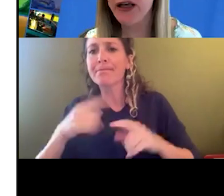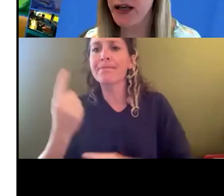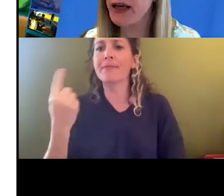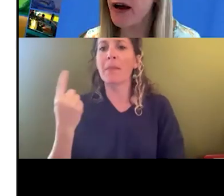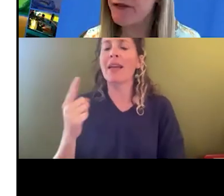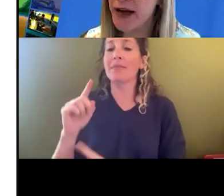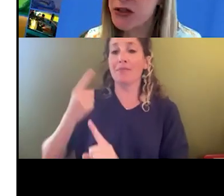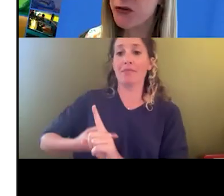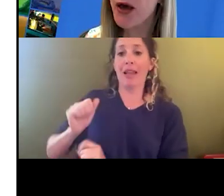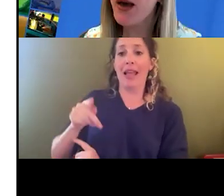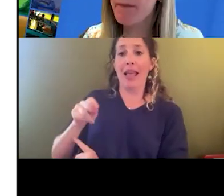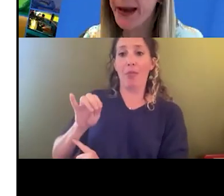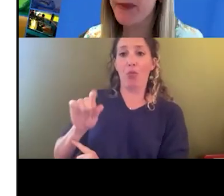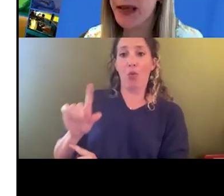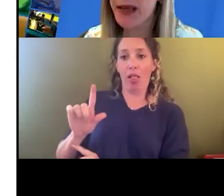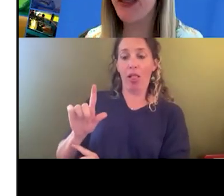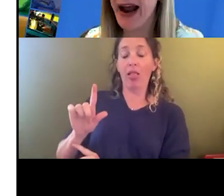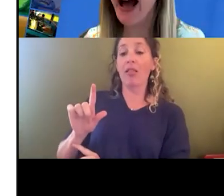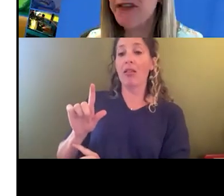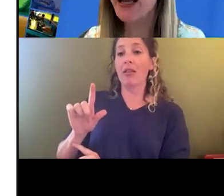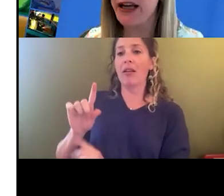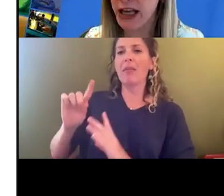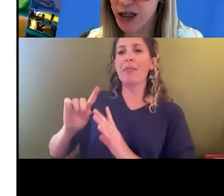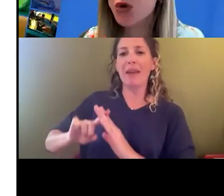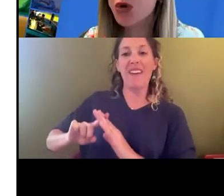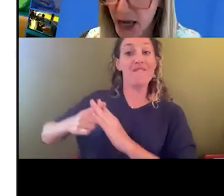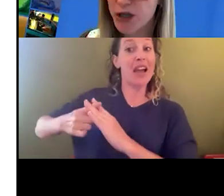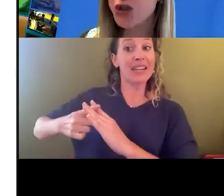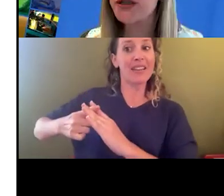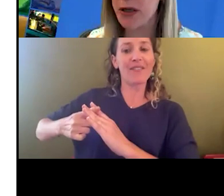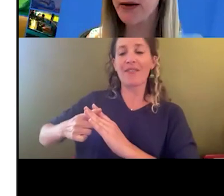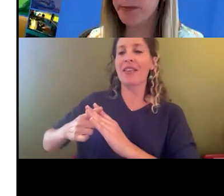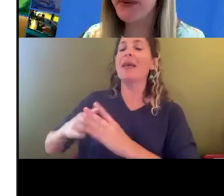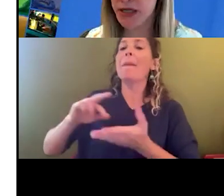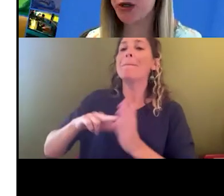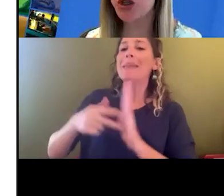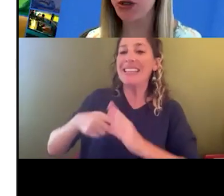it effective means that having an inter-agency implementation,